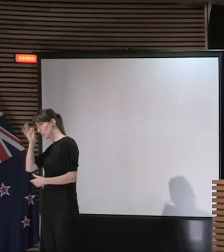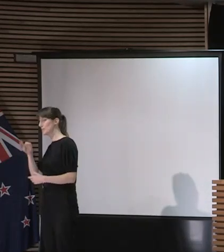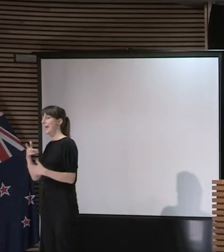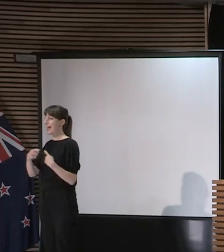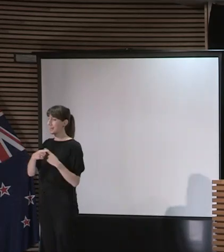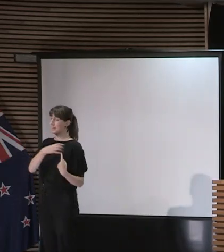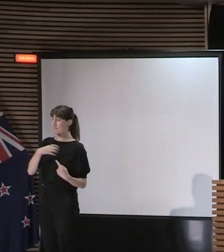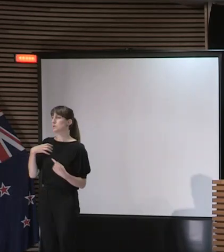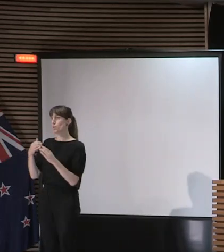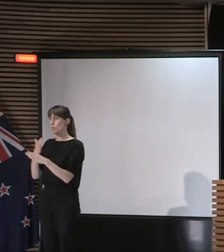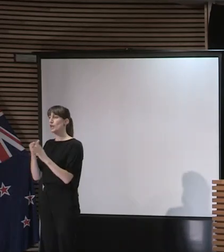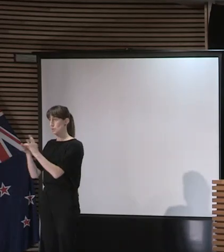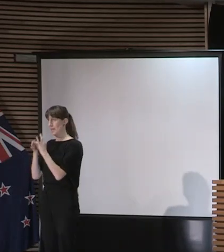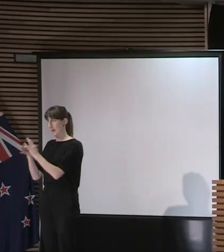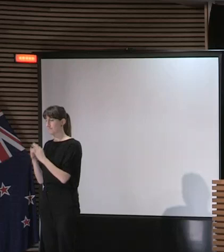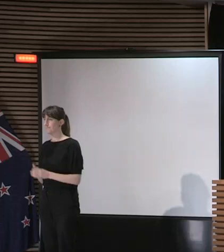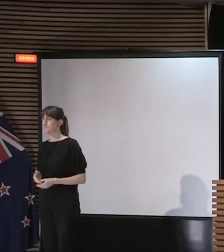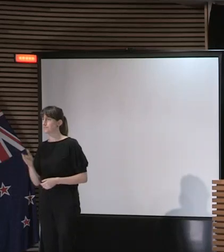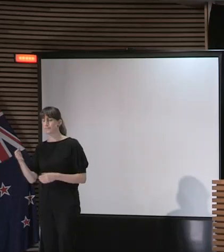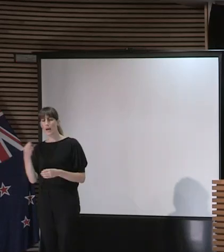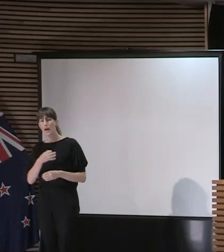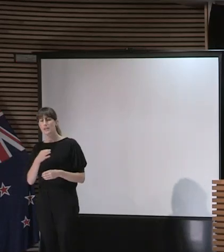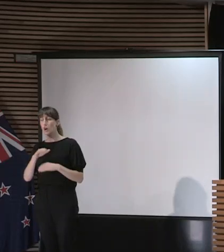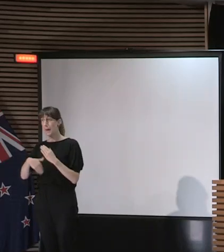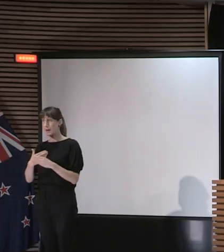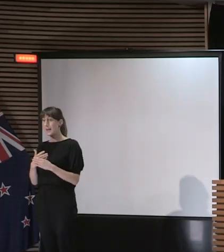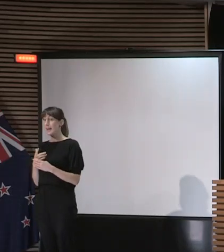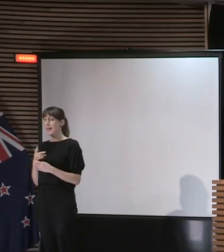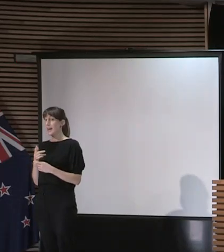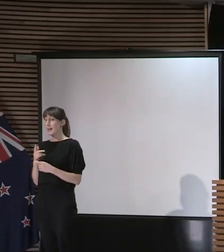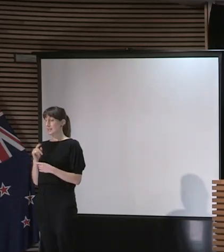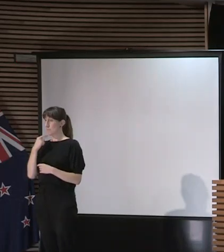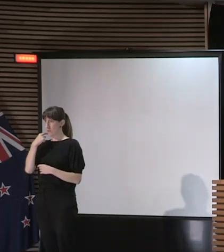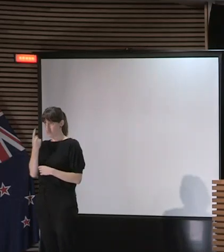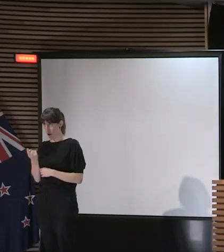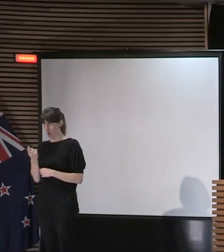interests that central government and local government will need to work on together. I'm confident we can.